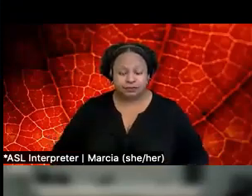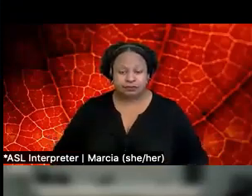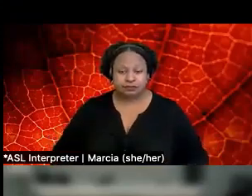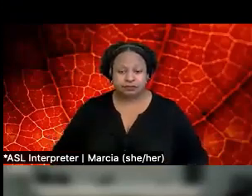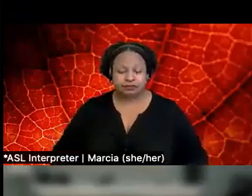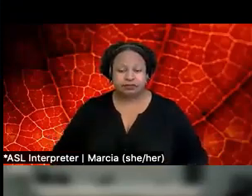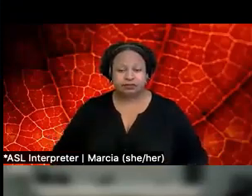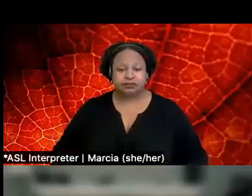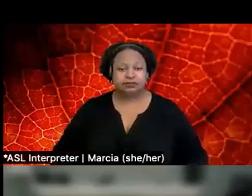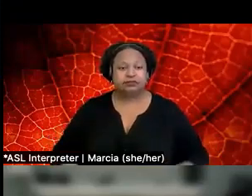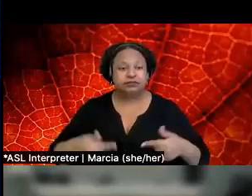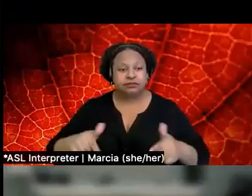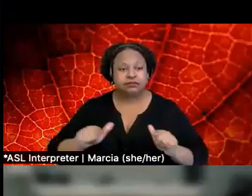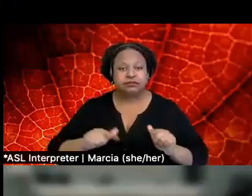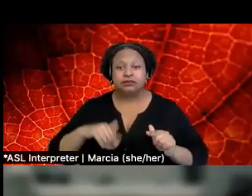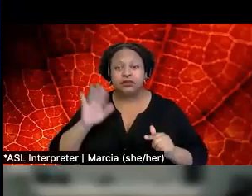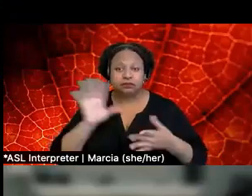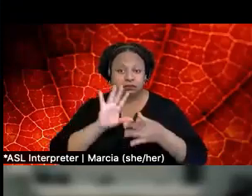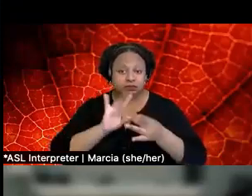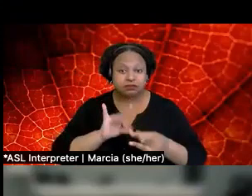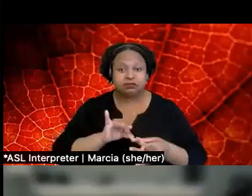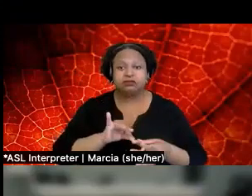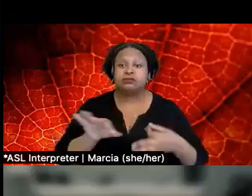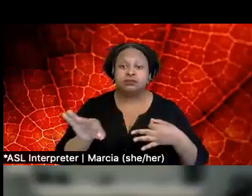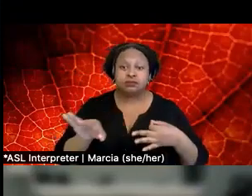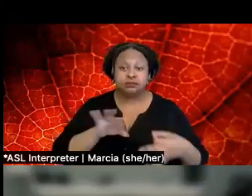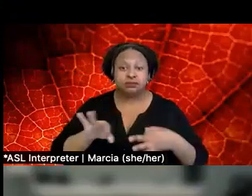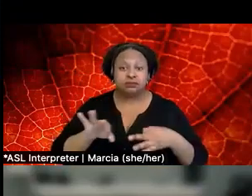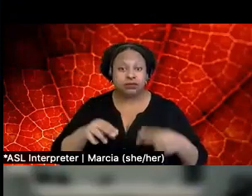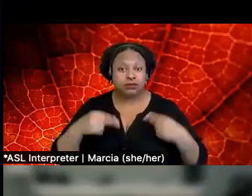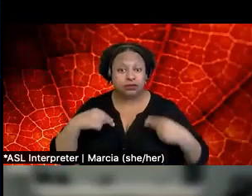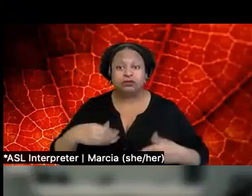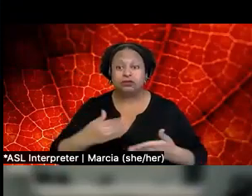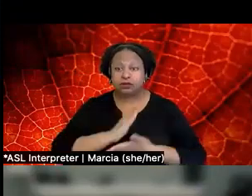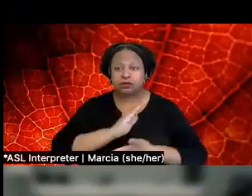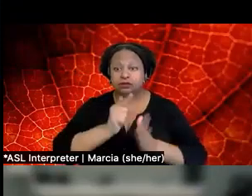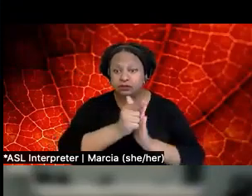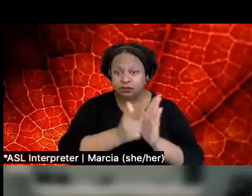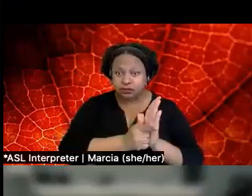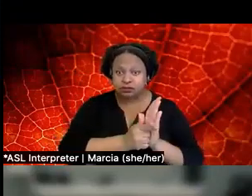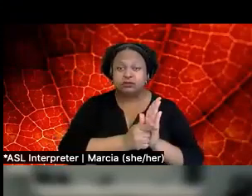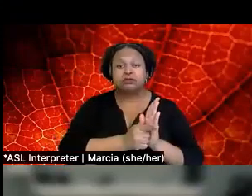So I'm going to talk a little bit about how human rights legislation structures the work that we do.